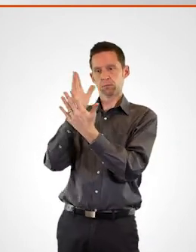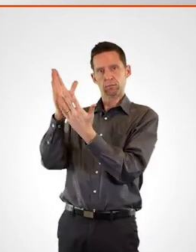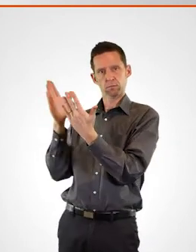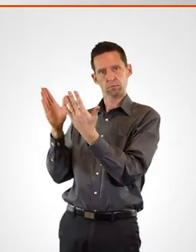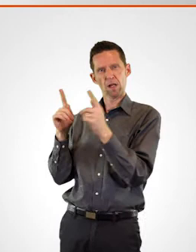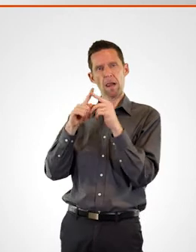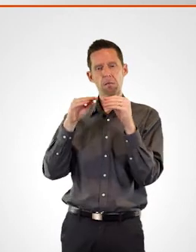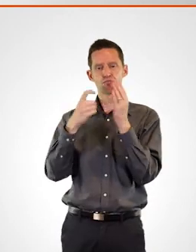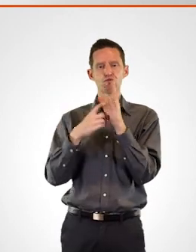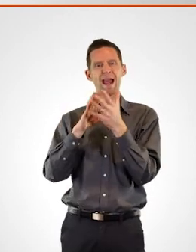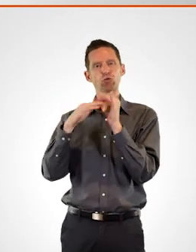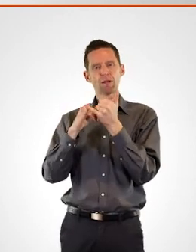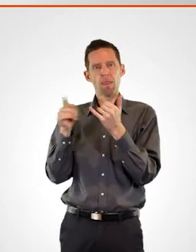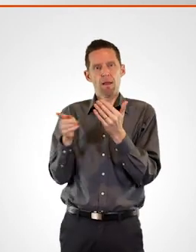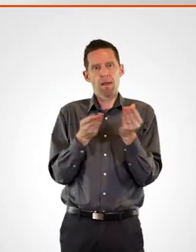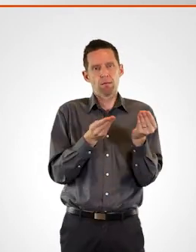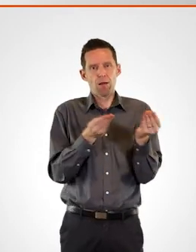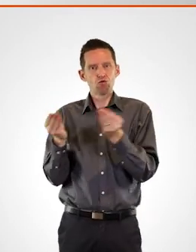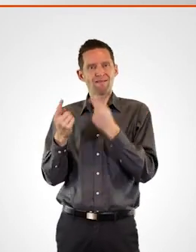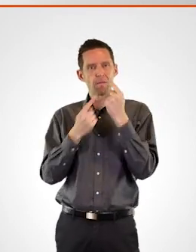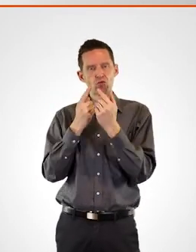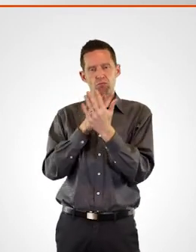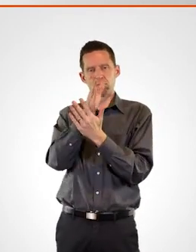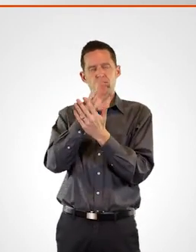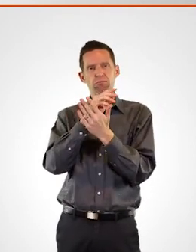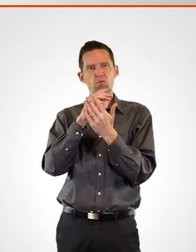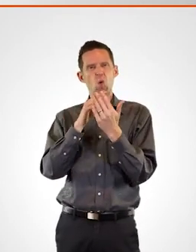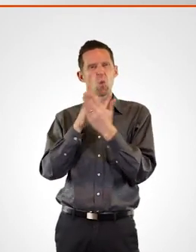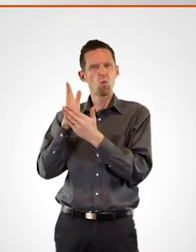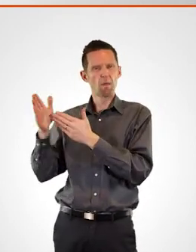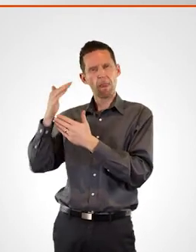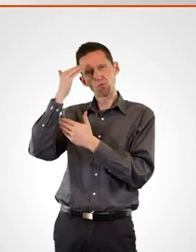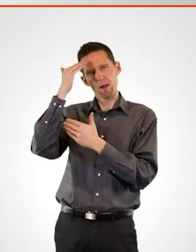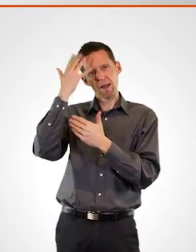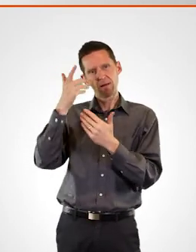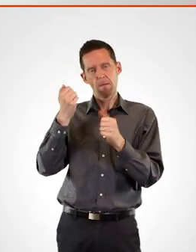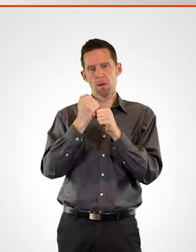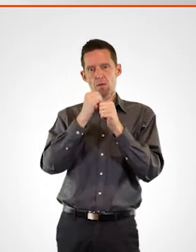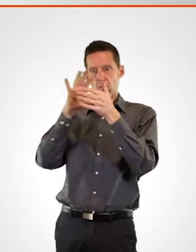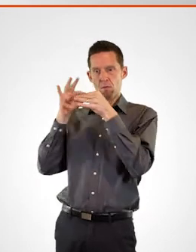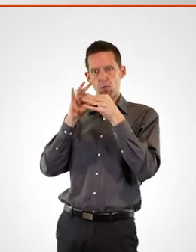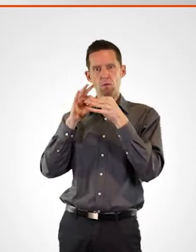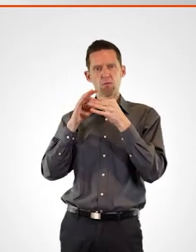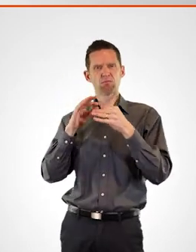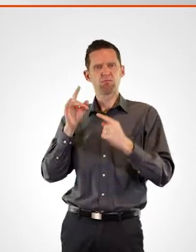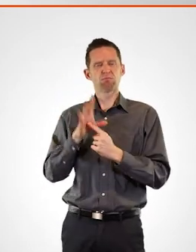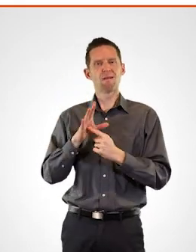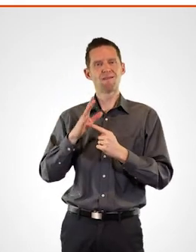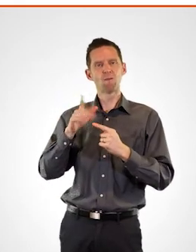that actually help carry information between the brain. So they facilitate those neural connections that are necessary for learning.